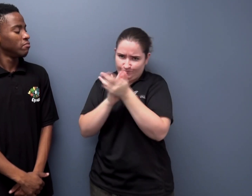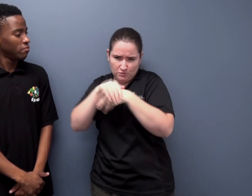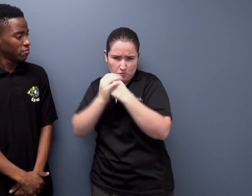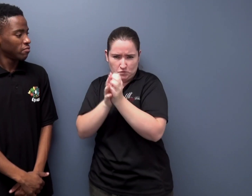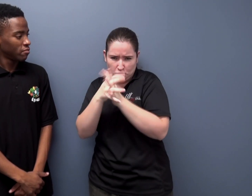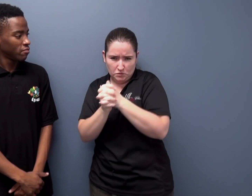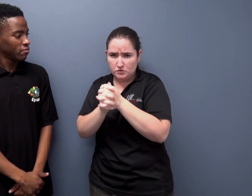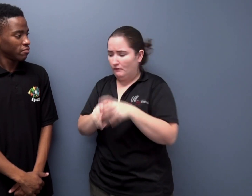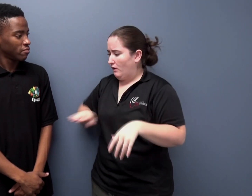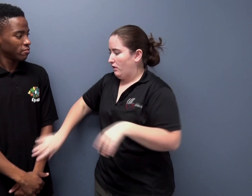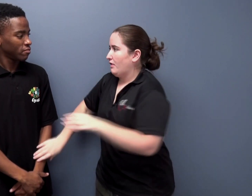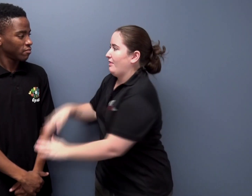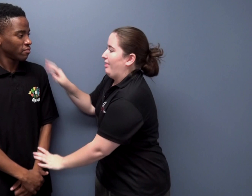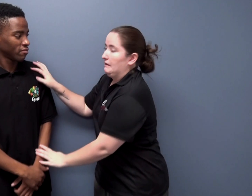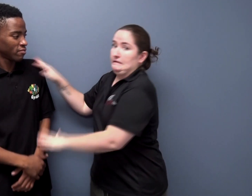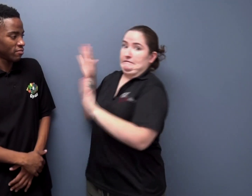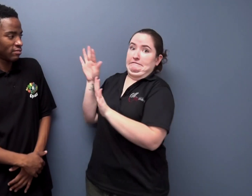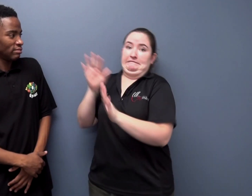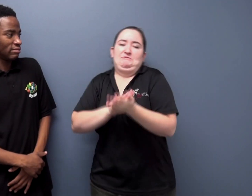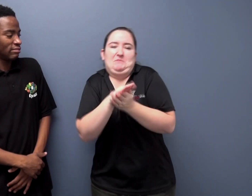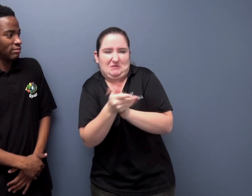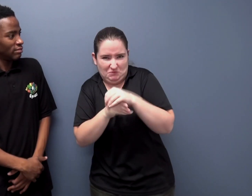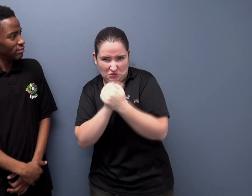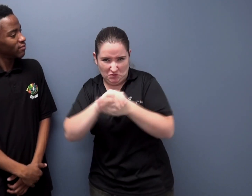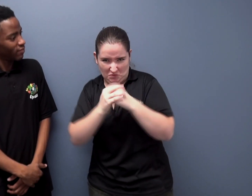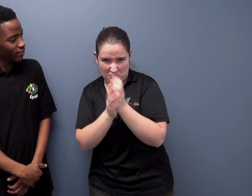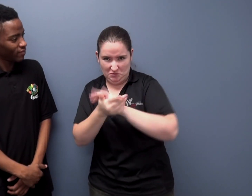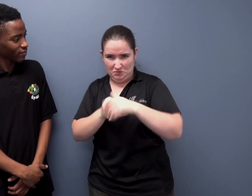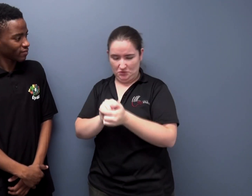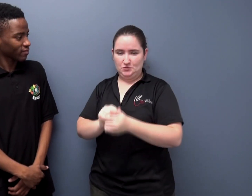If you touch someone else, wash your hands